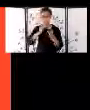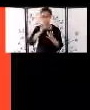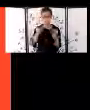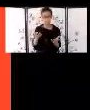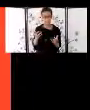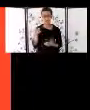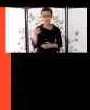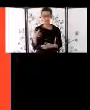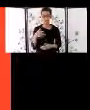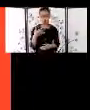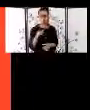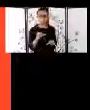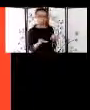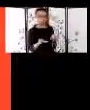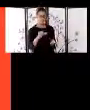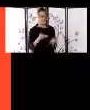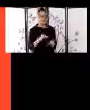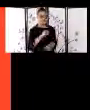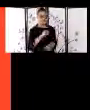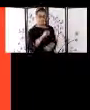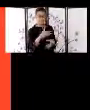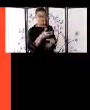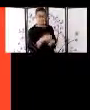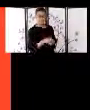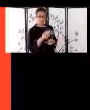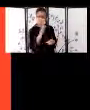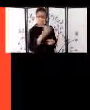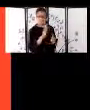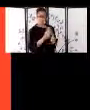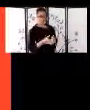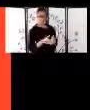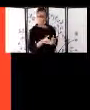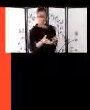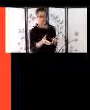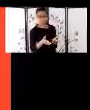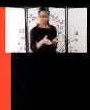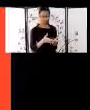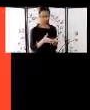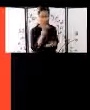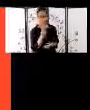that the project will be completed as described and that the applicant will reach their goals.